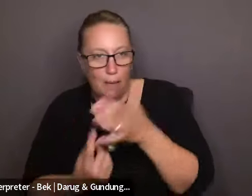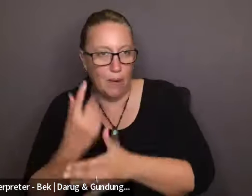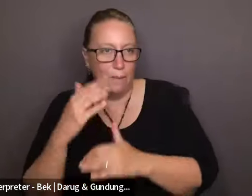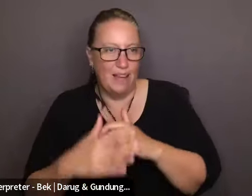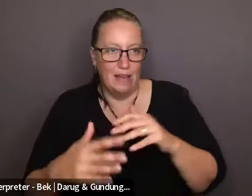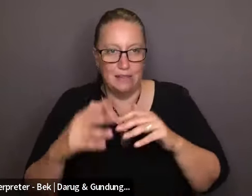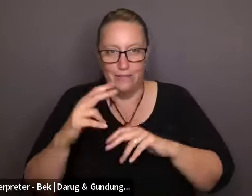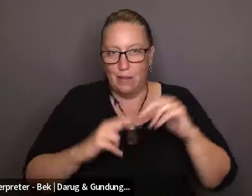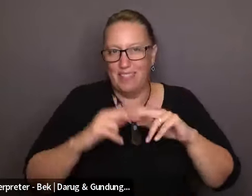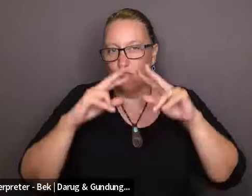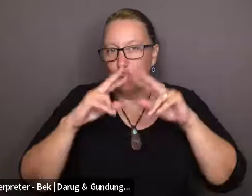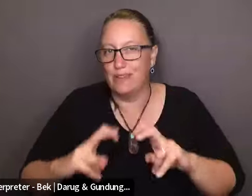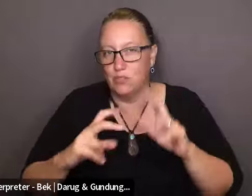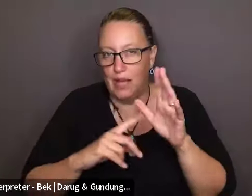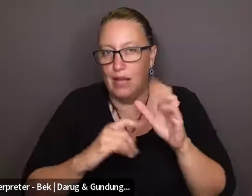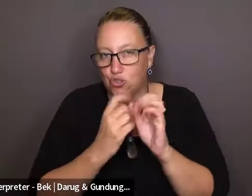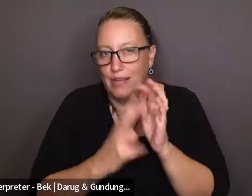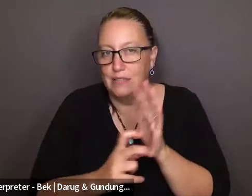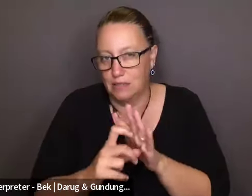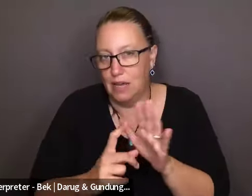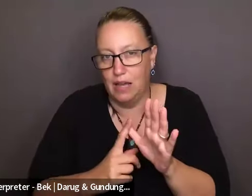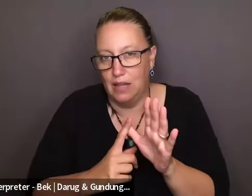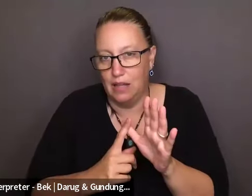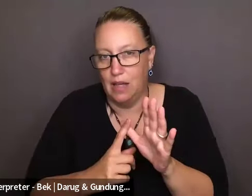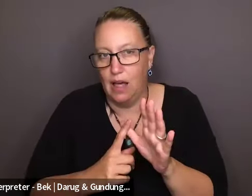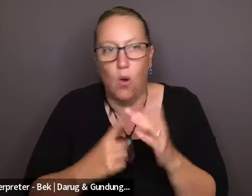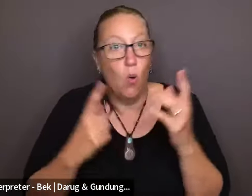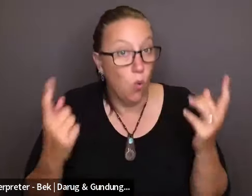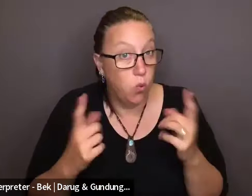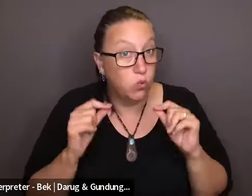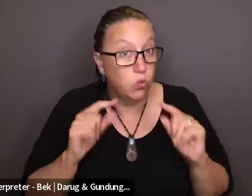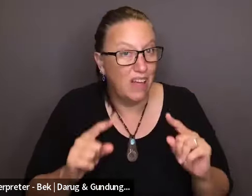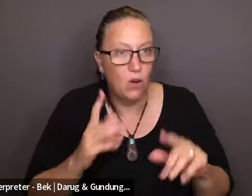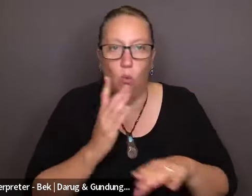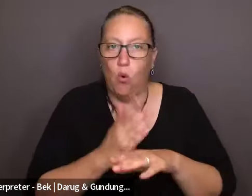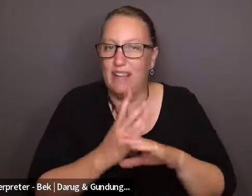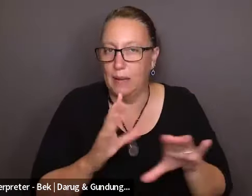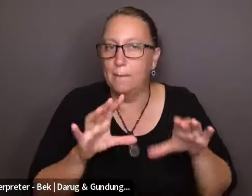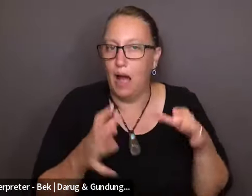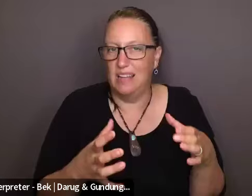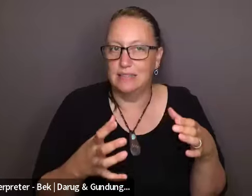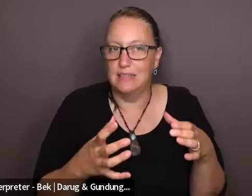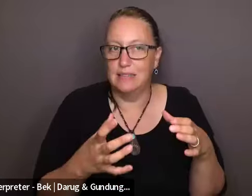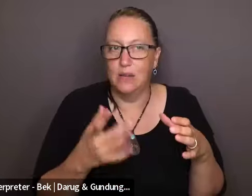includes some sub questions that were BROUTH together as part of the consultation process that happened around